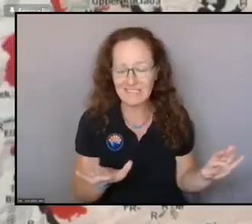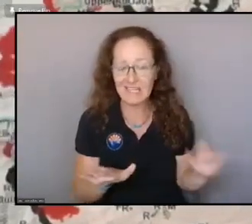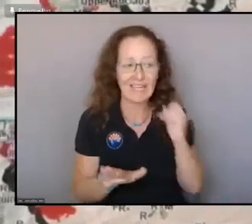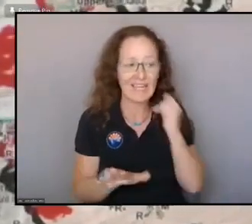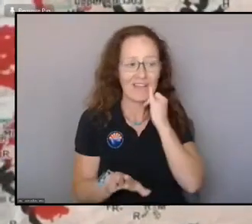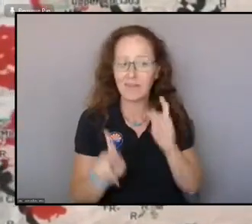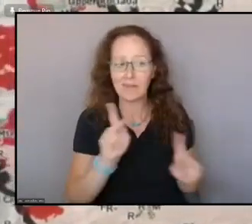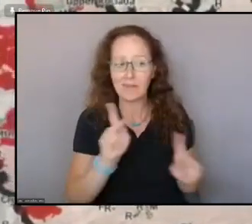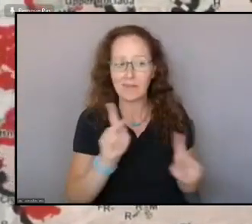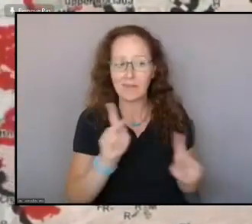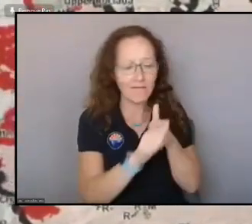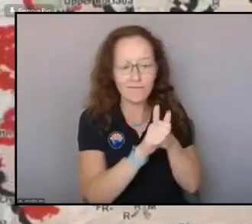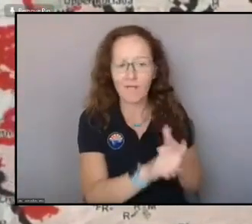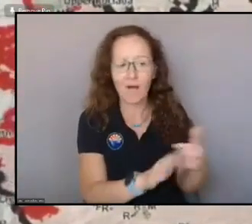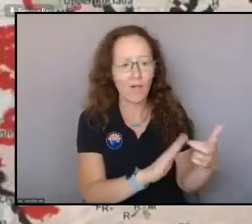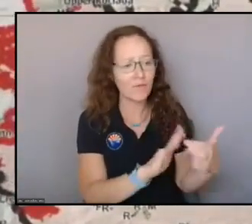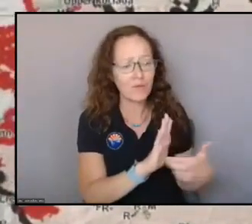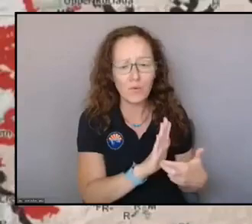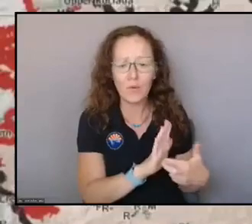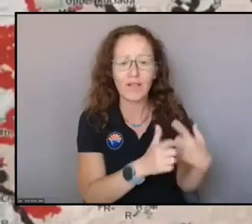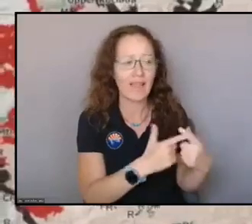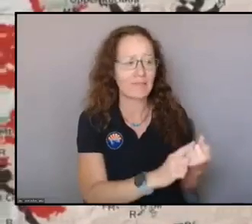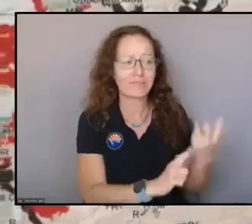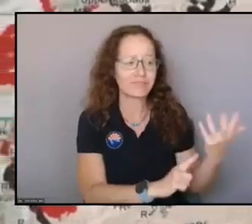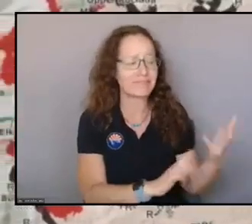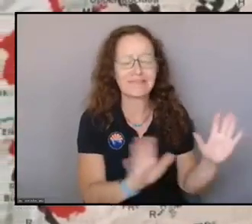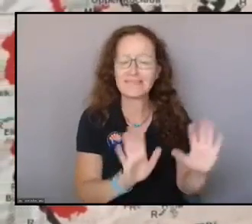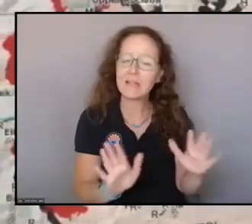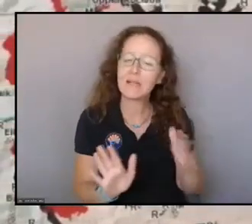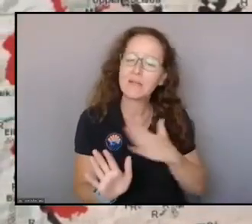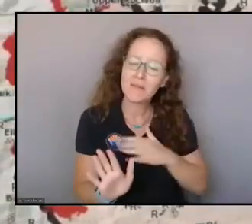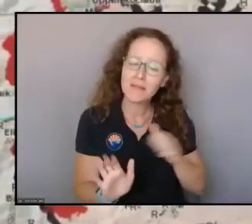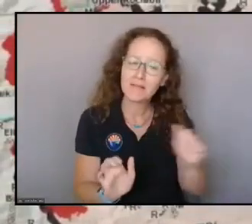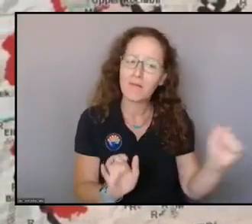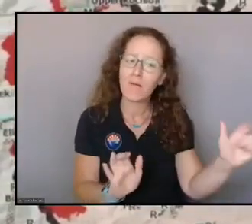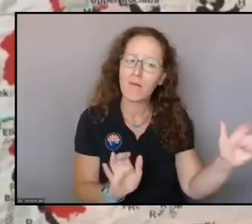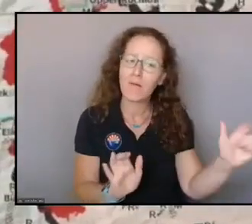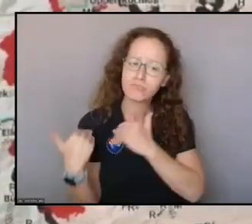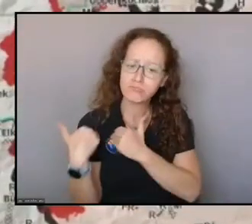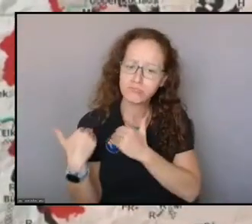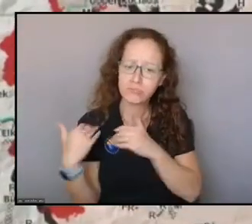NOT FOLLOWING THE RULES. EVERYBODY NEEDS TO DO THEIR PART AND CONTINUE TO WORK